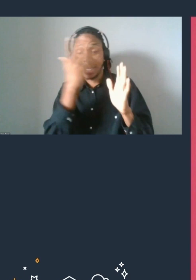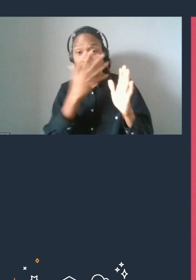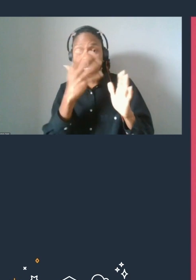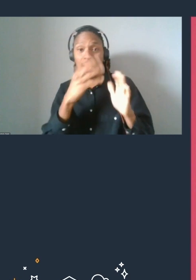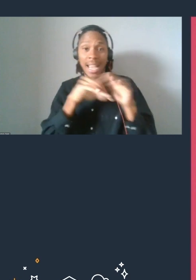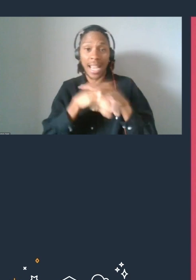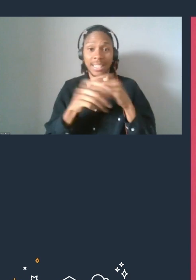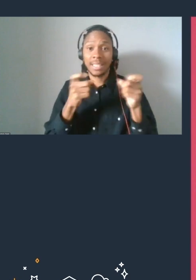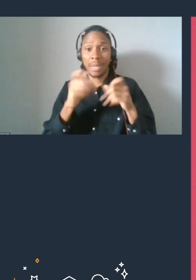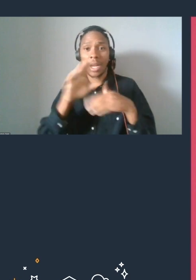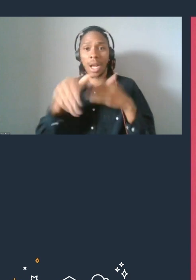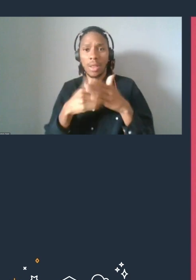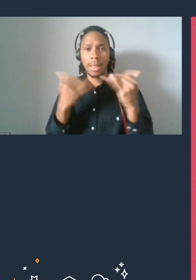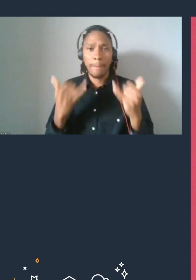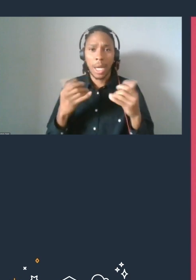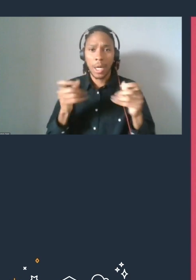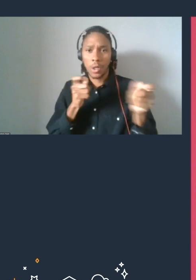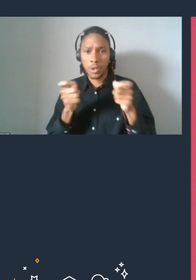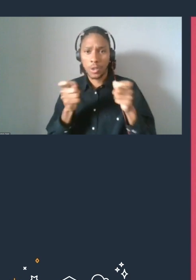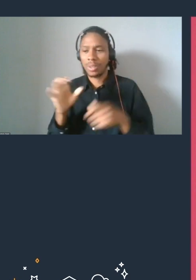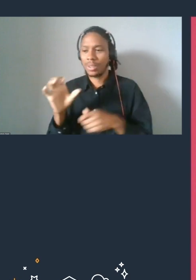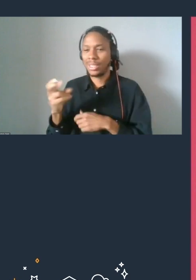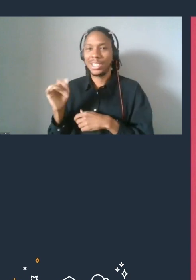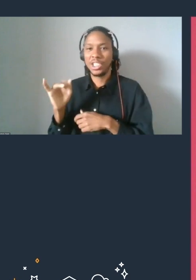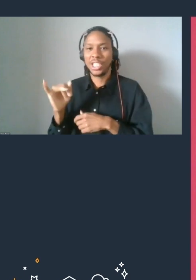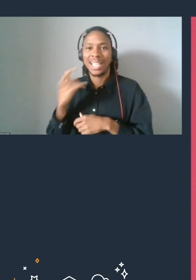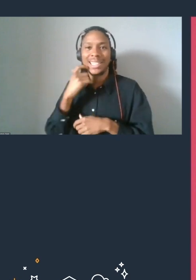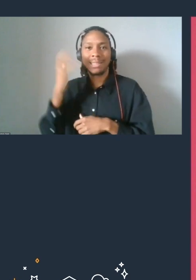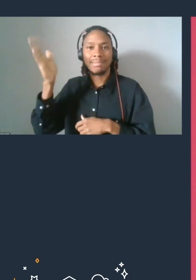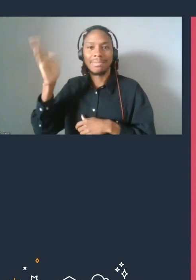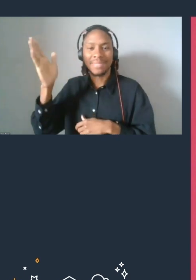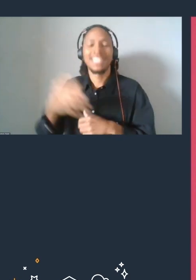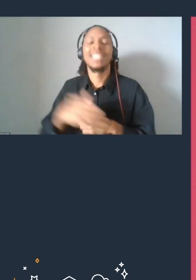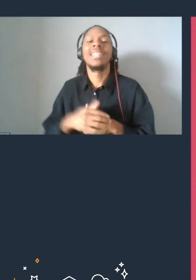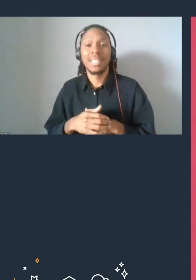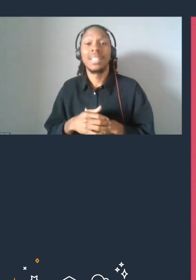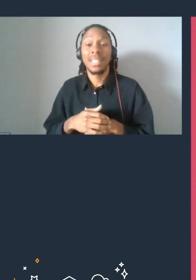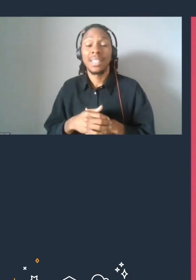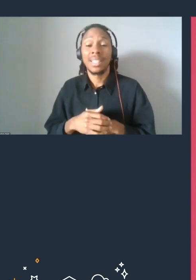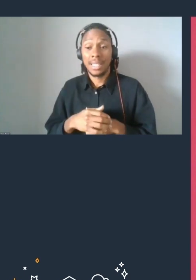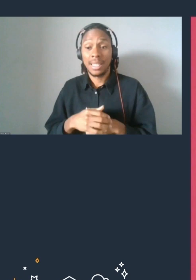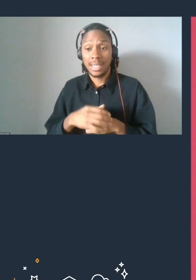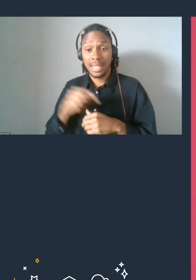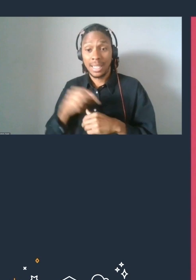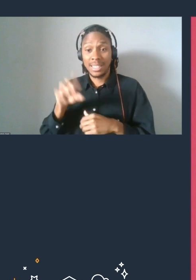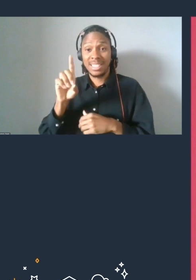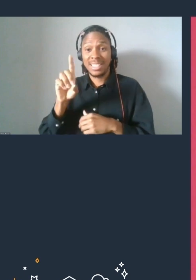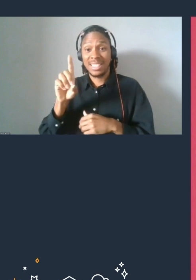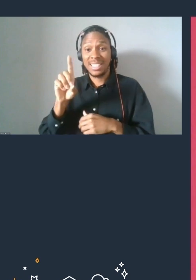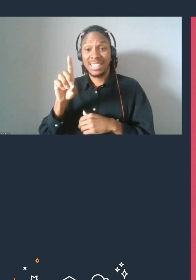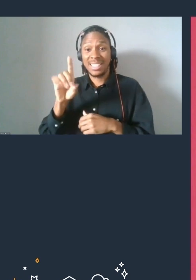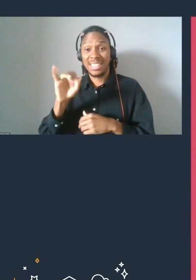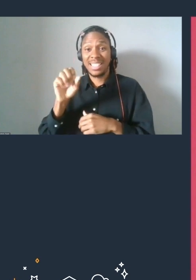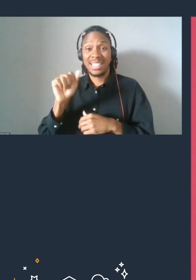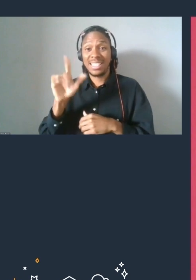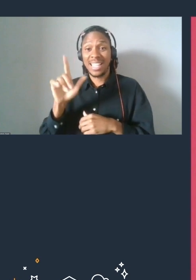that Shakhi has been telling us about and this disable ACLs, or this object ownership